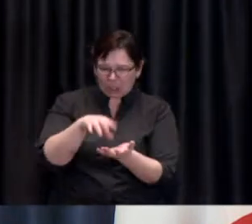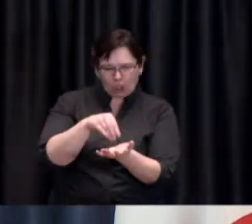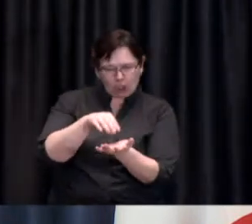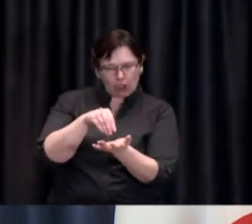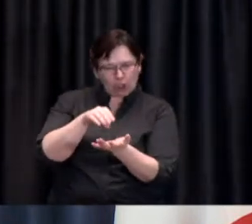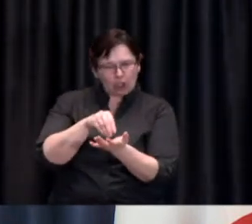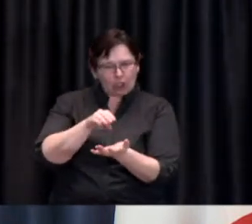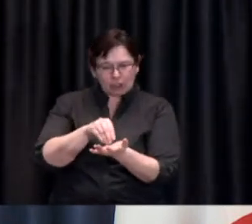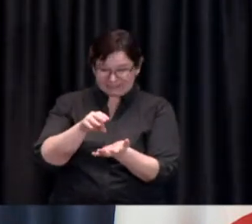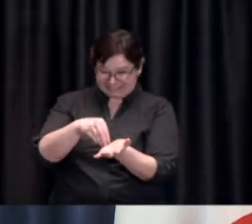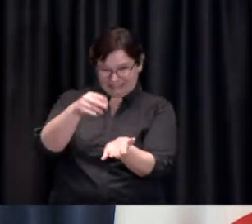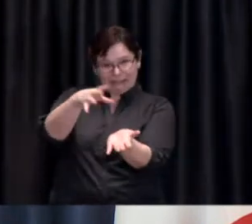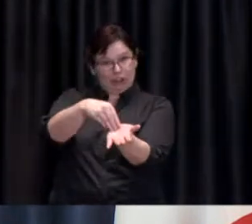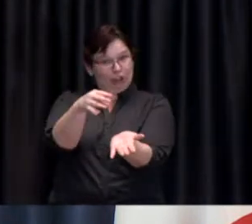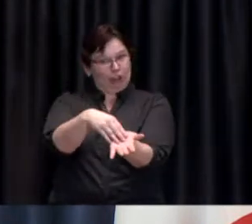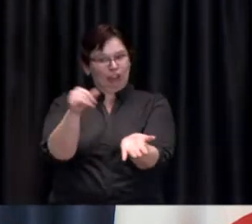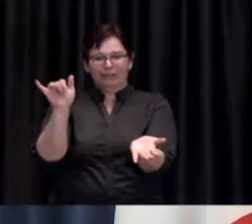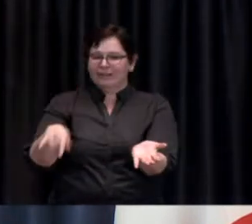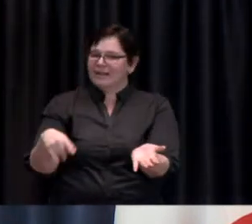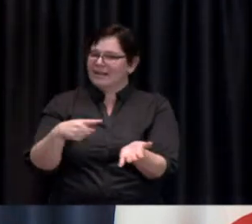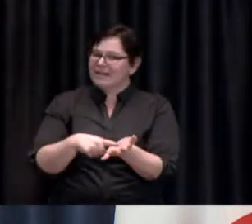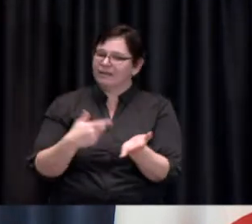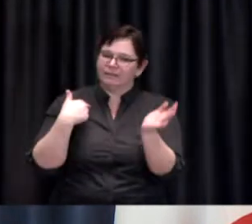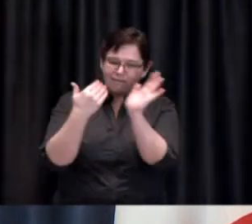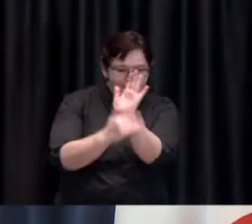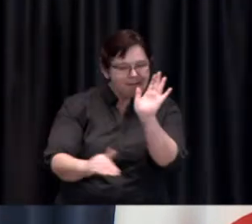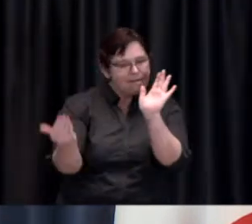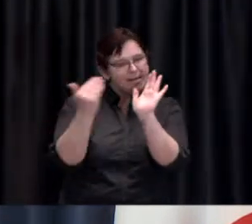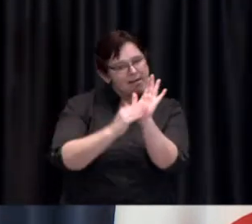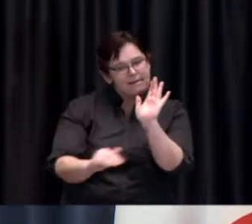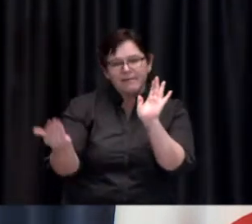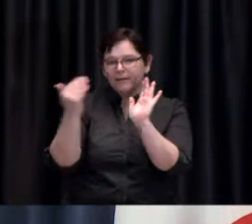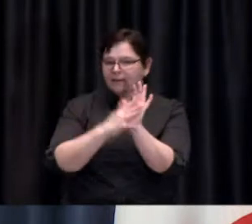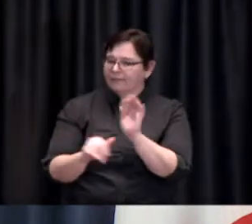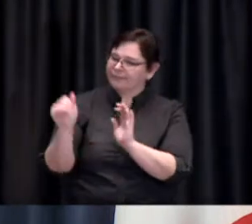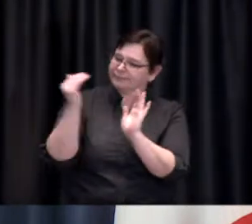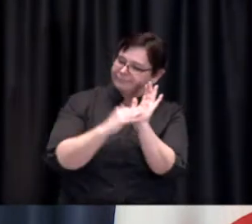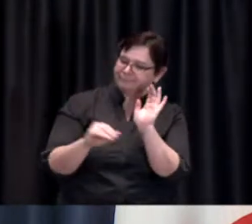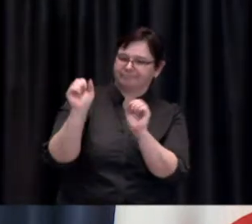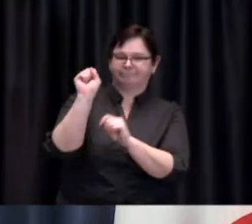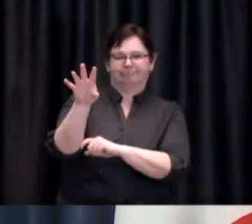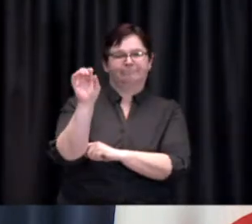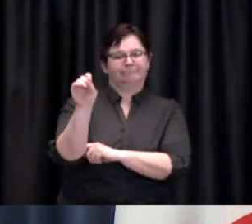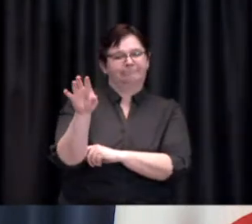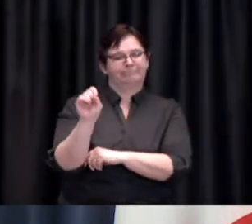not sure that there would be things that I would characterize as particularly surprising but I uh